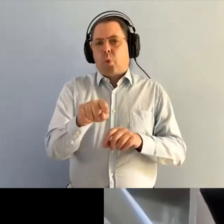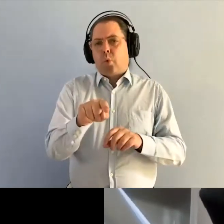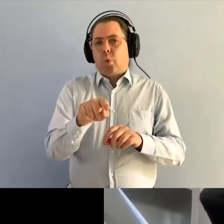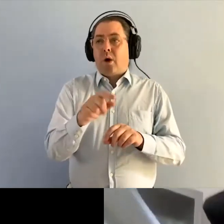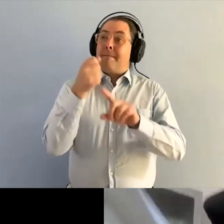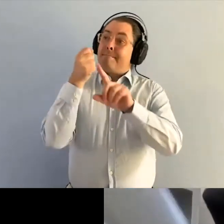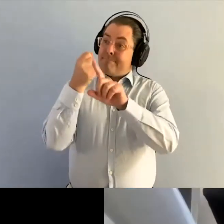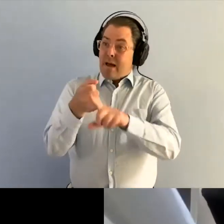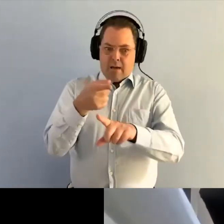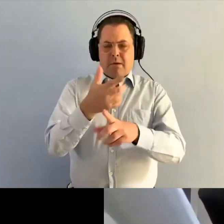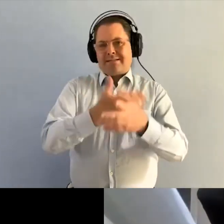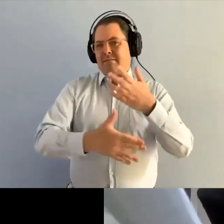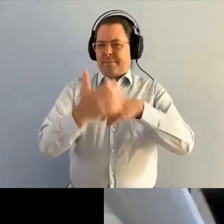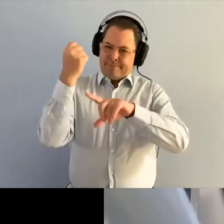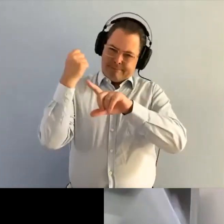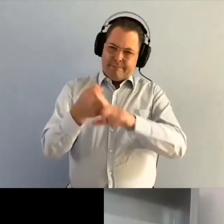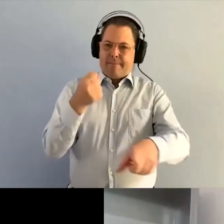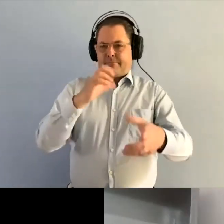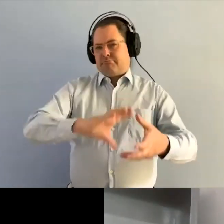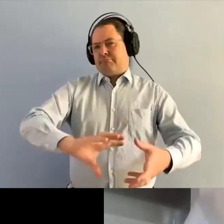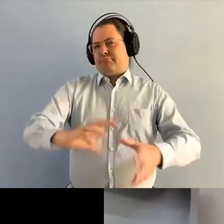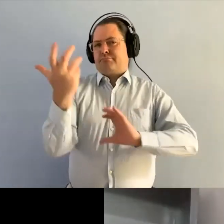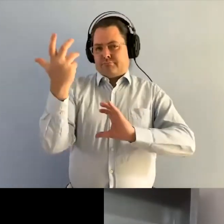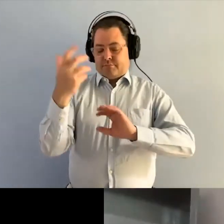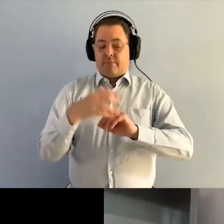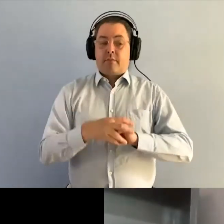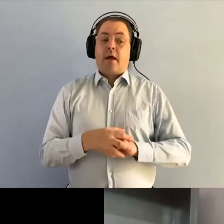affected. This very much shown by the various